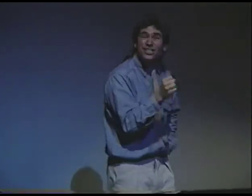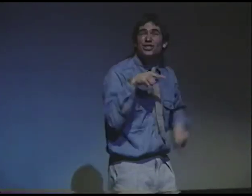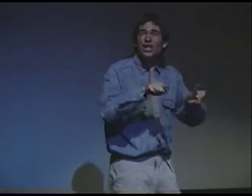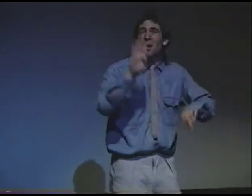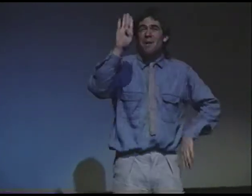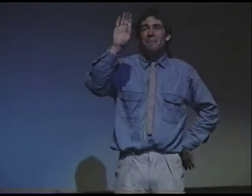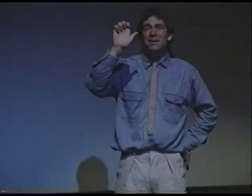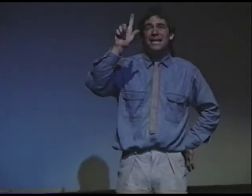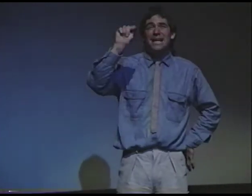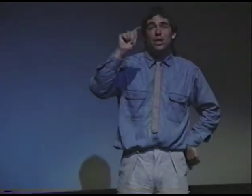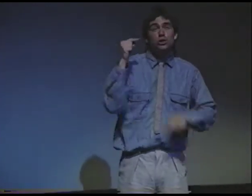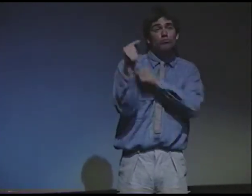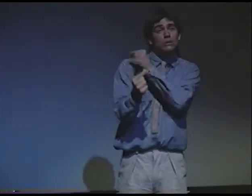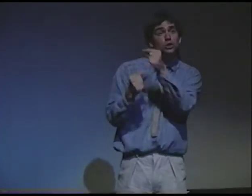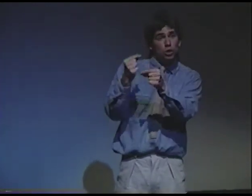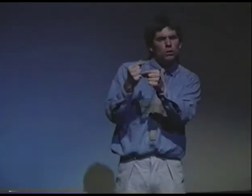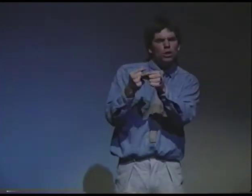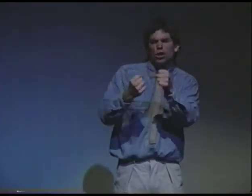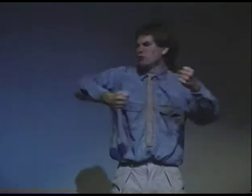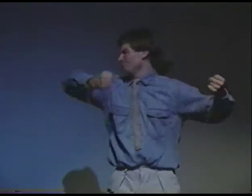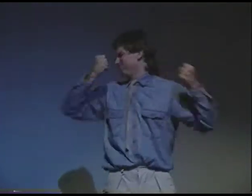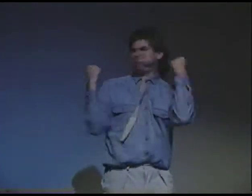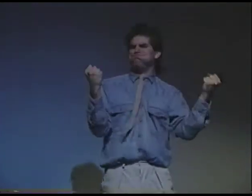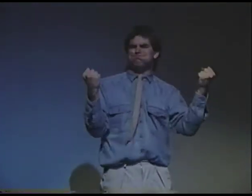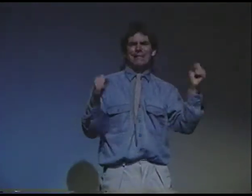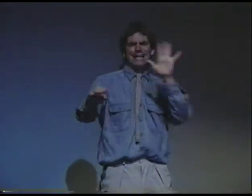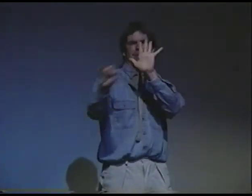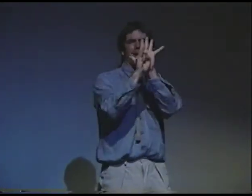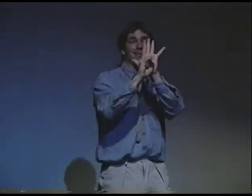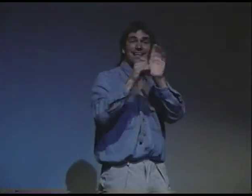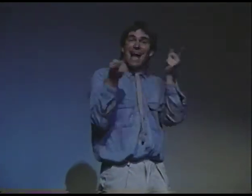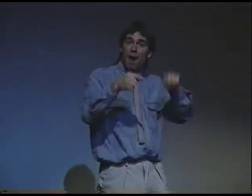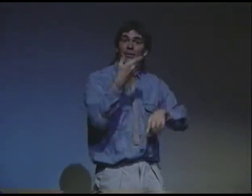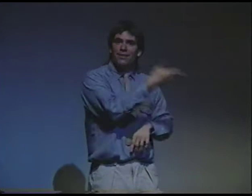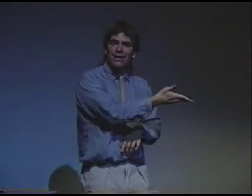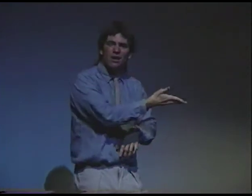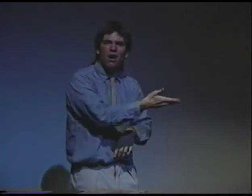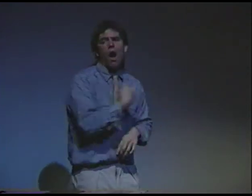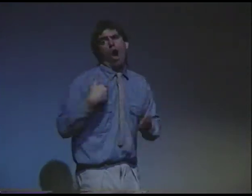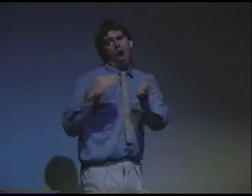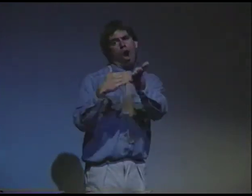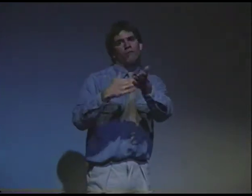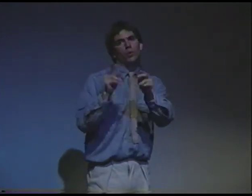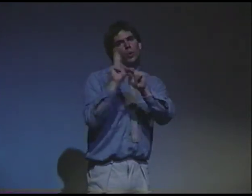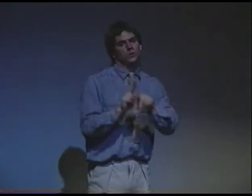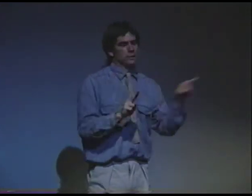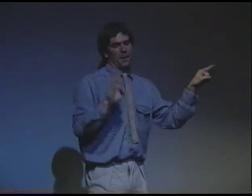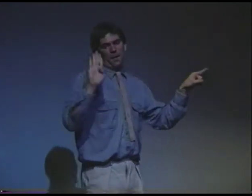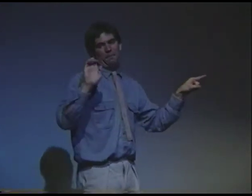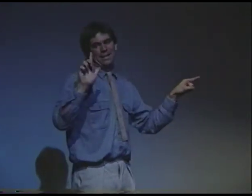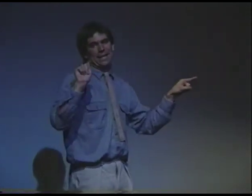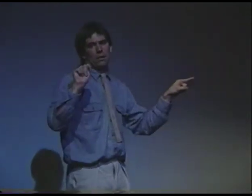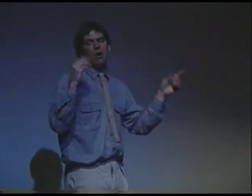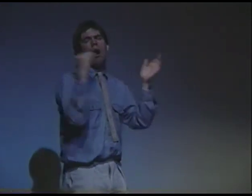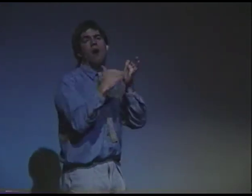And then in the '40s and '50s, during the Beat Generation, there was this strong image happening.